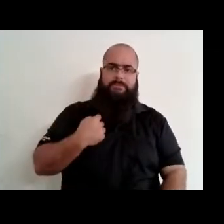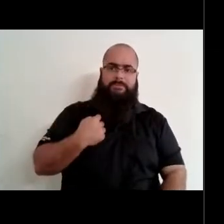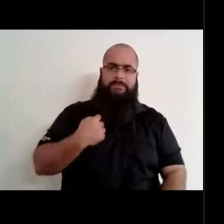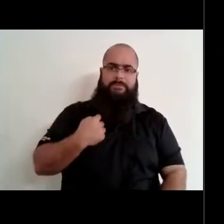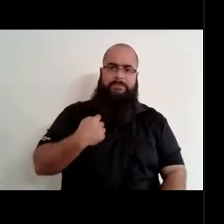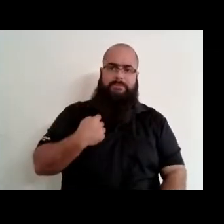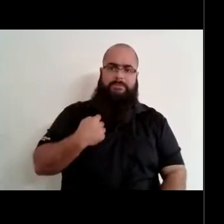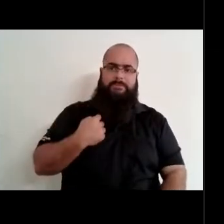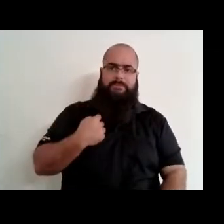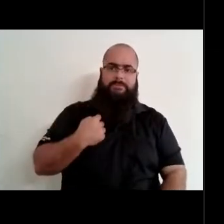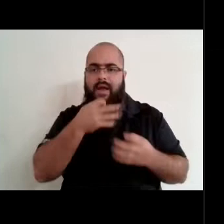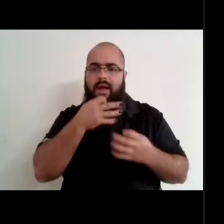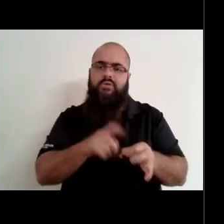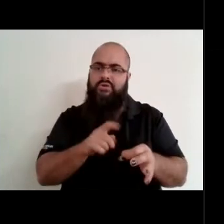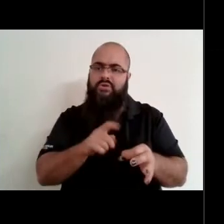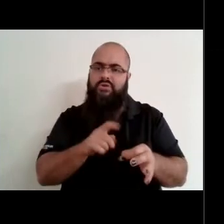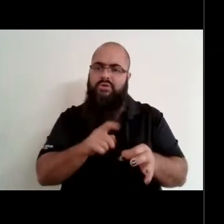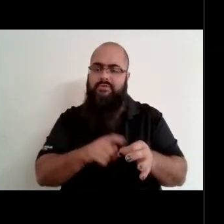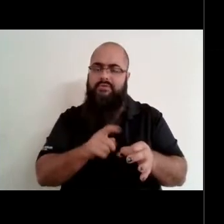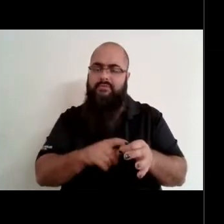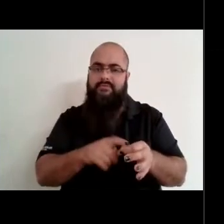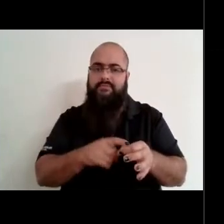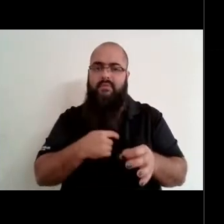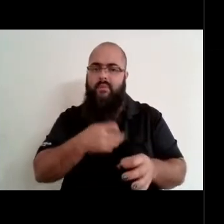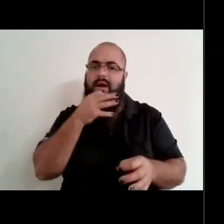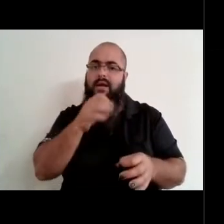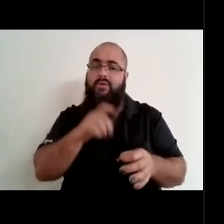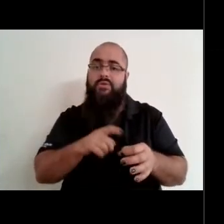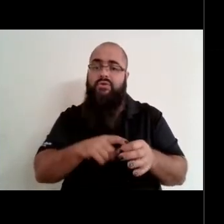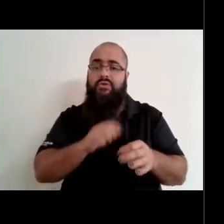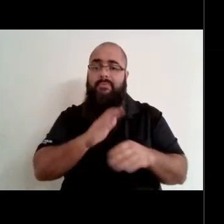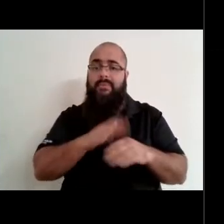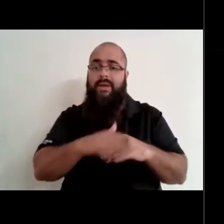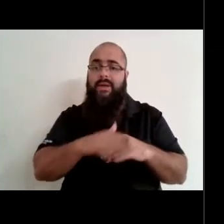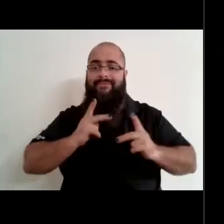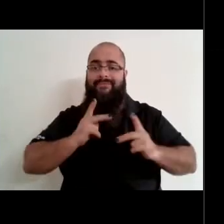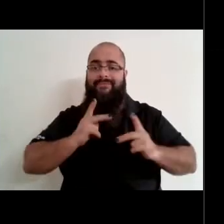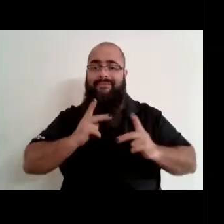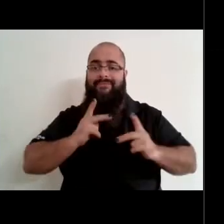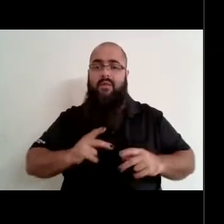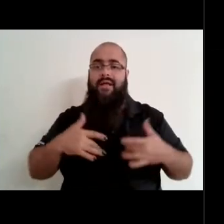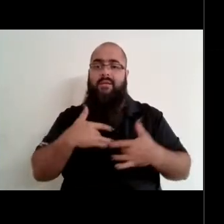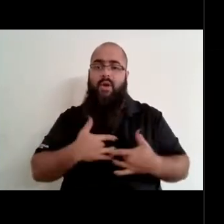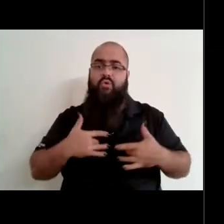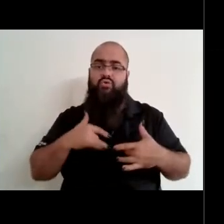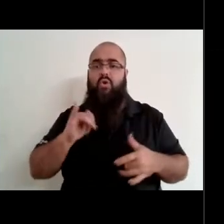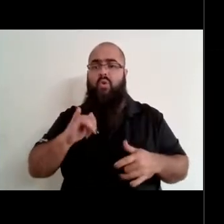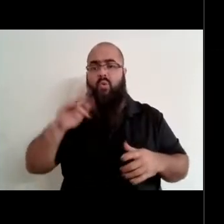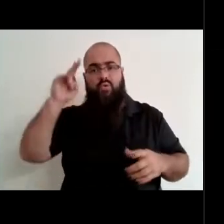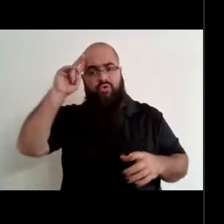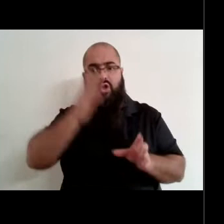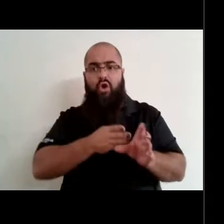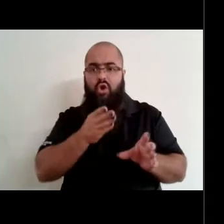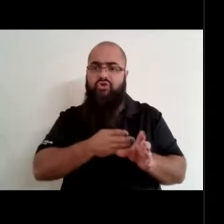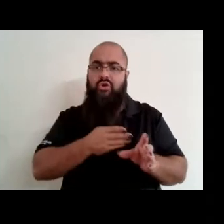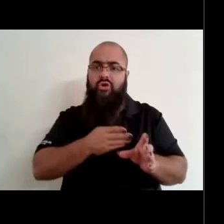Again, another example about the airport watch list where a father discovered a mother wars